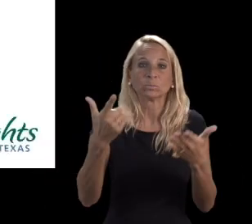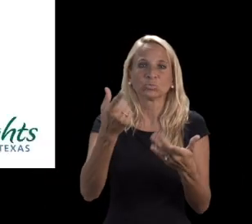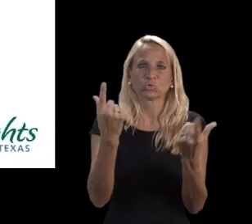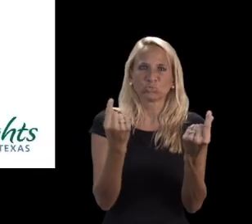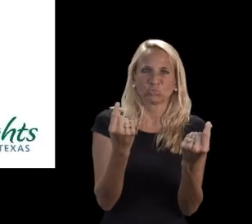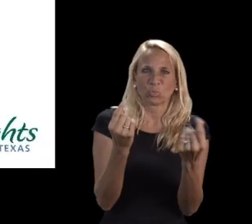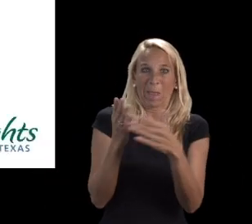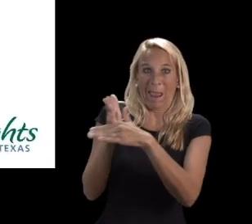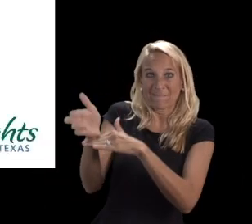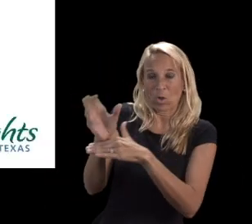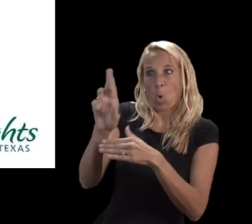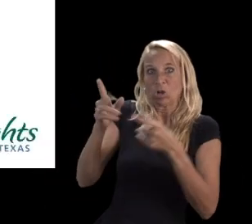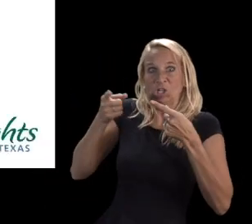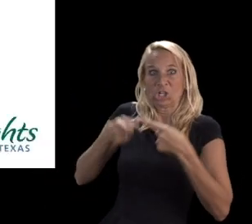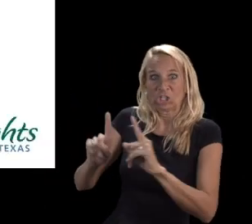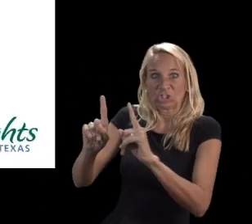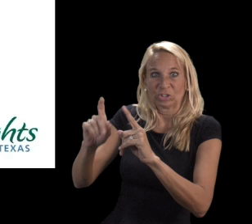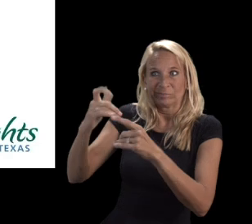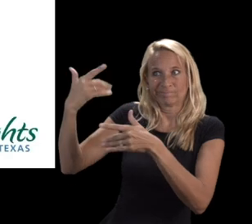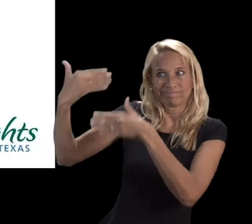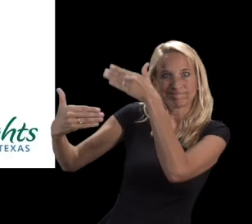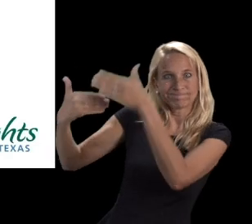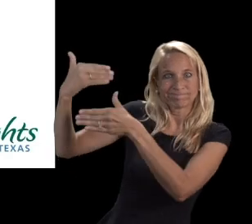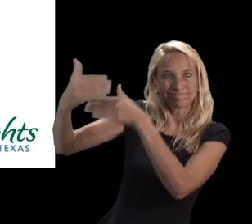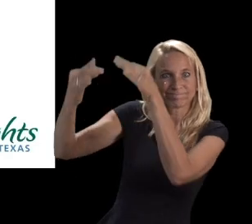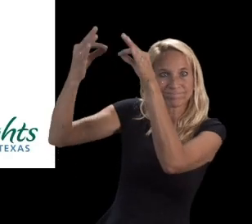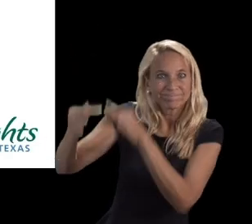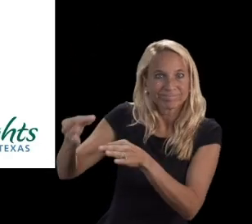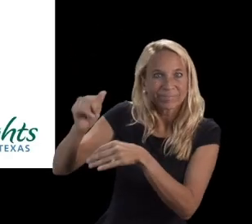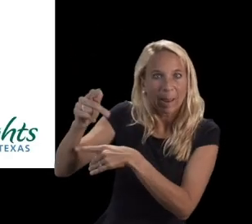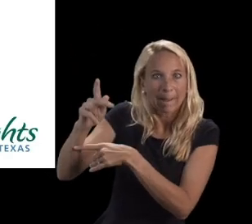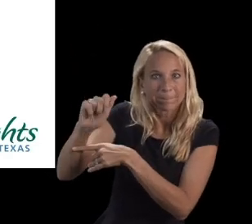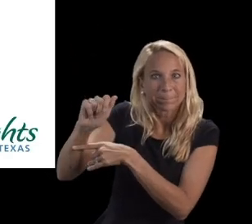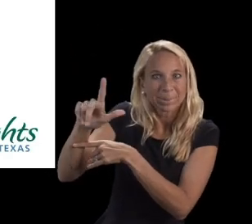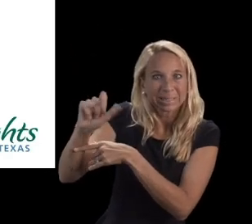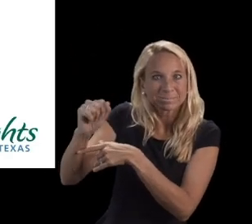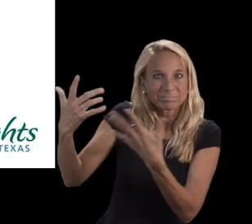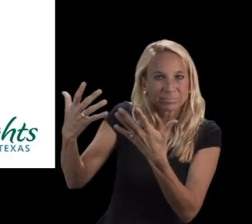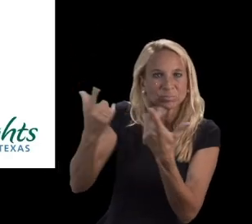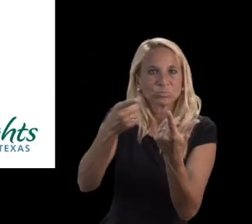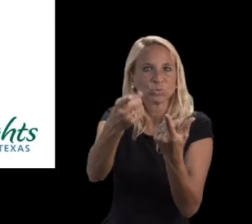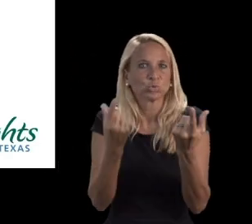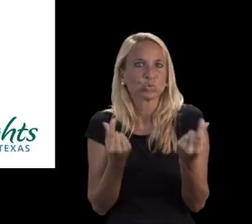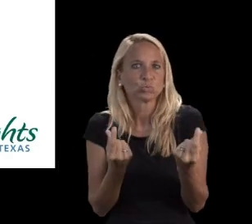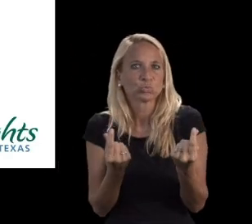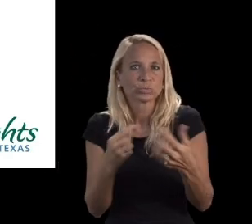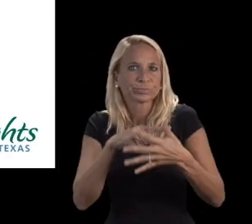So this is our focus on what you should do after